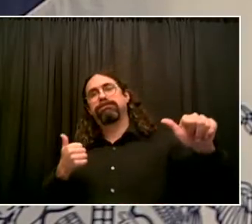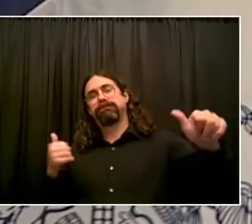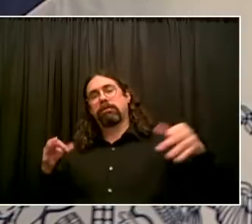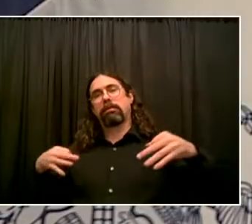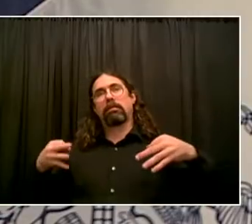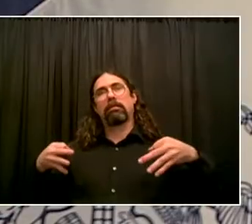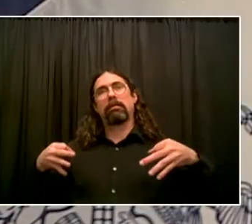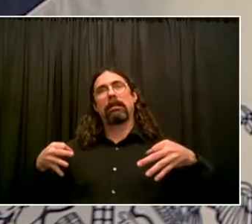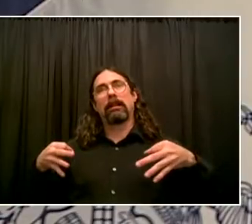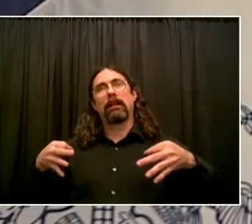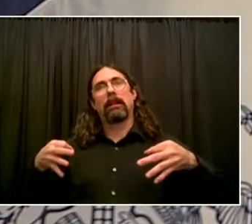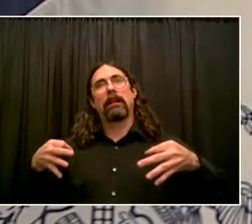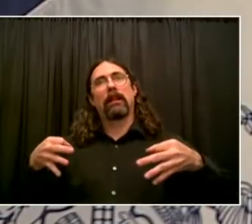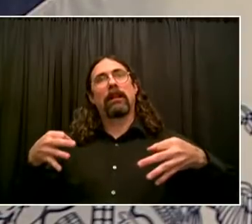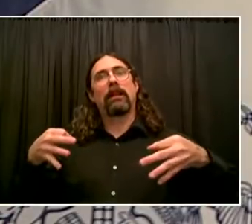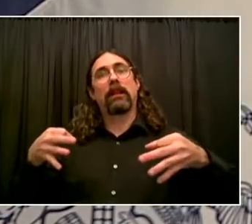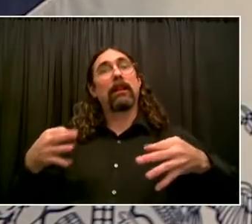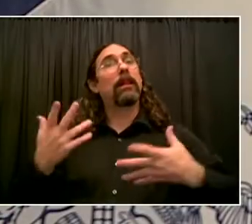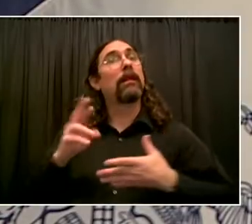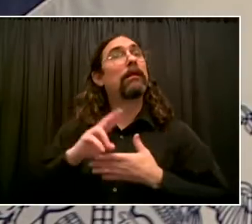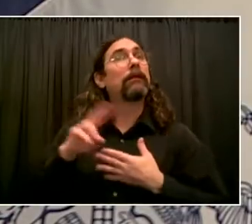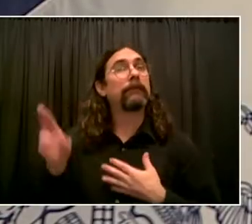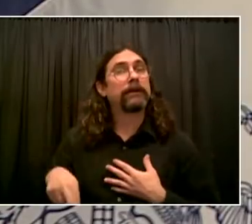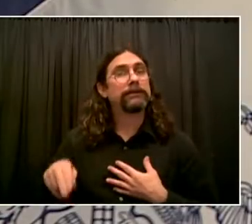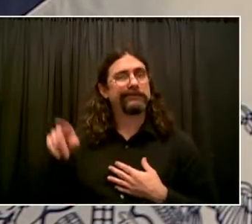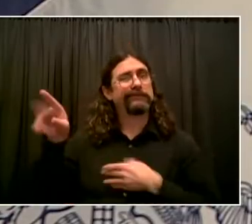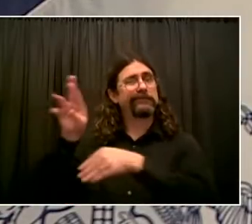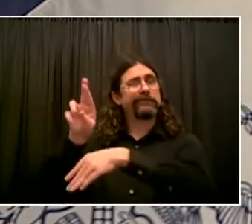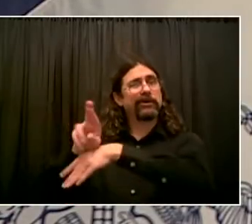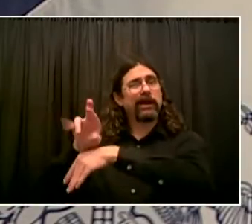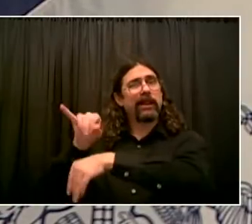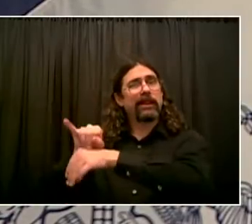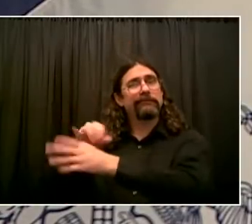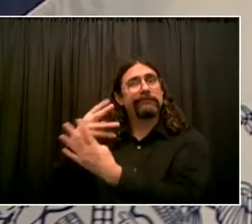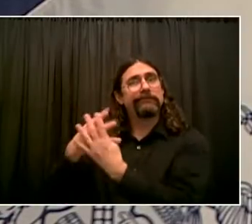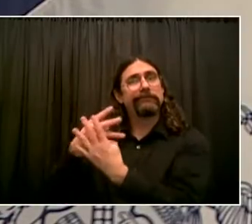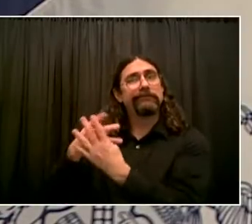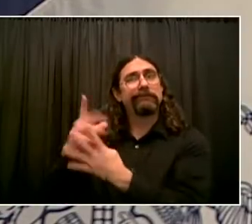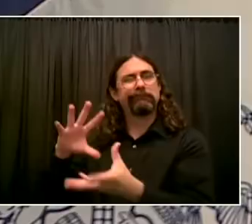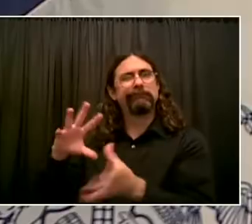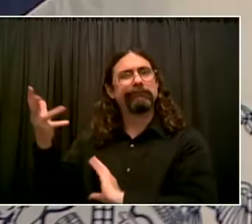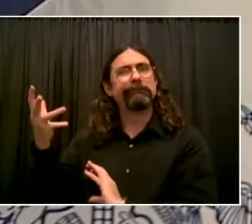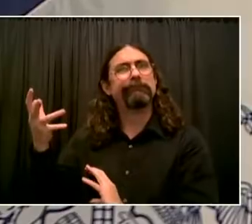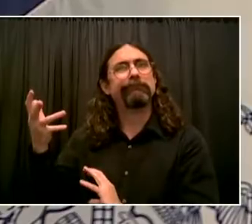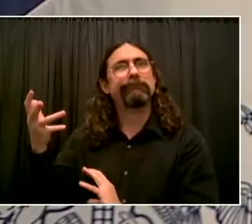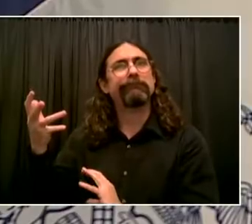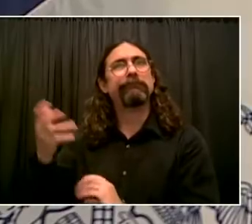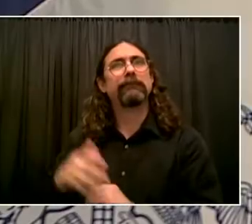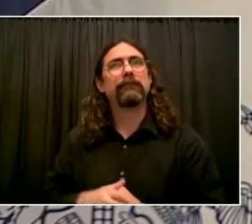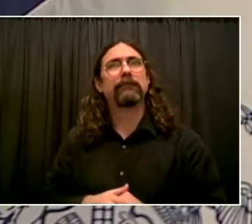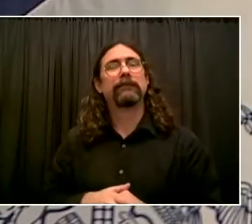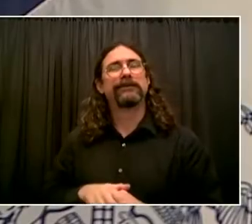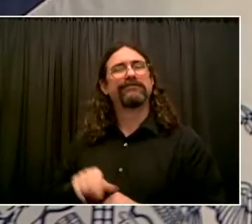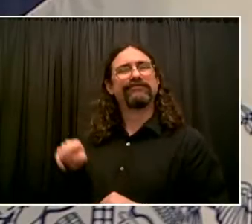HOWO CU RTDELAYS HAVE BEEN ONE OF THE DRIVING FACTORS BEHIND